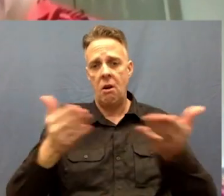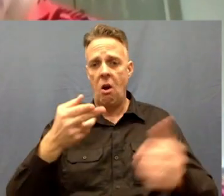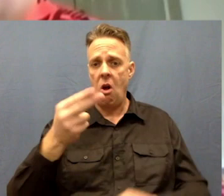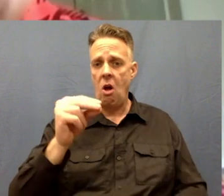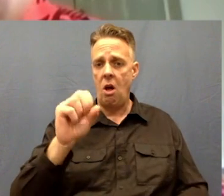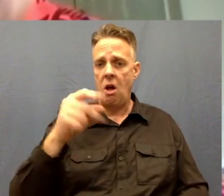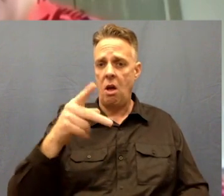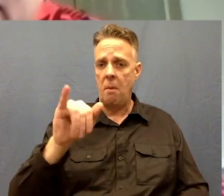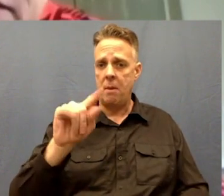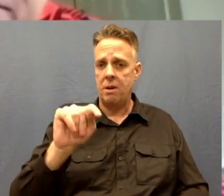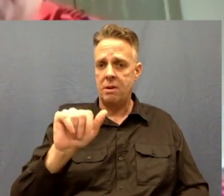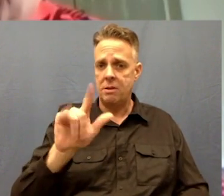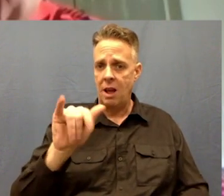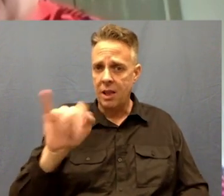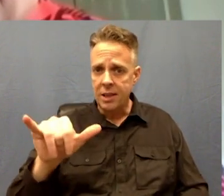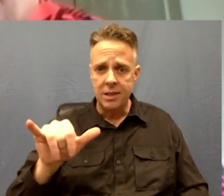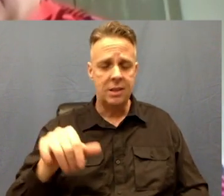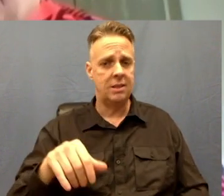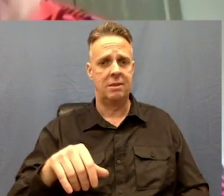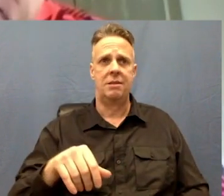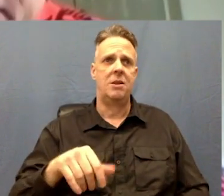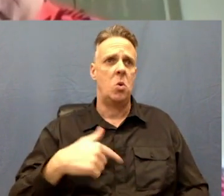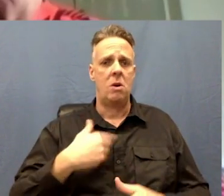INDUSTRY, AND WE WORK PROVIDING SENIOR CAREGIVER, AND BECAUSE OF